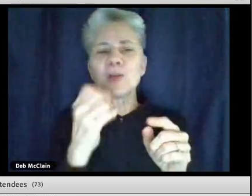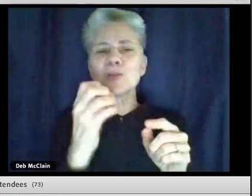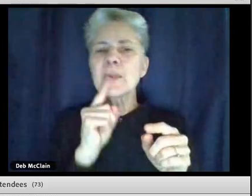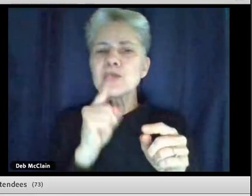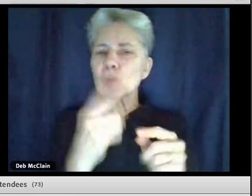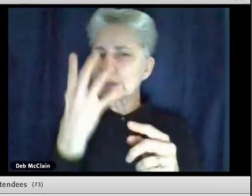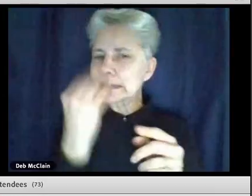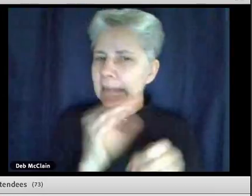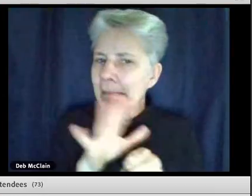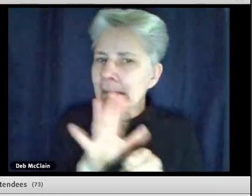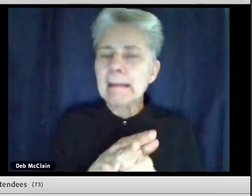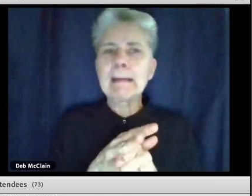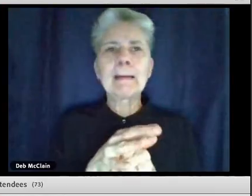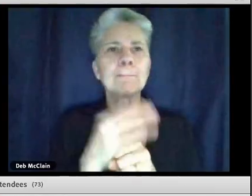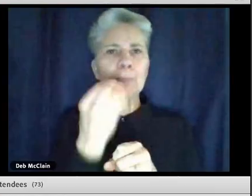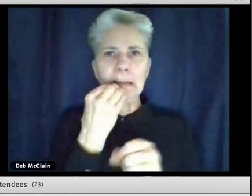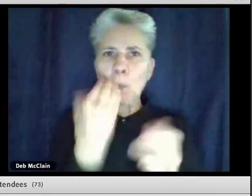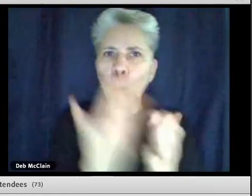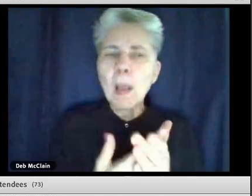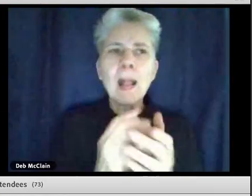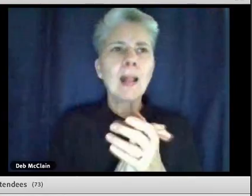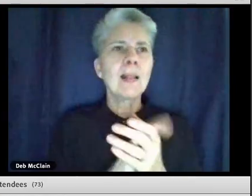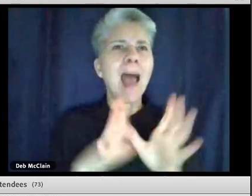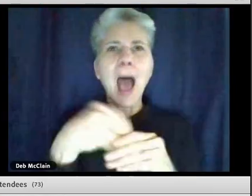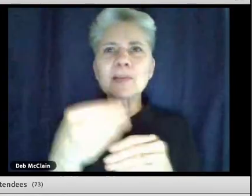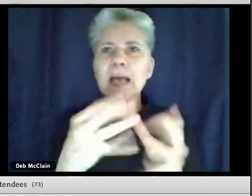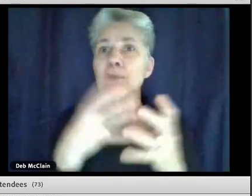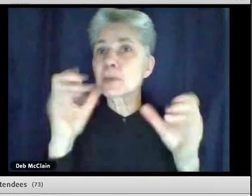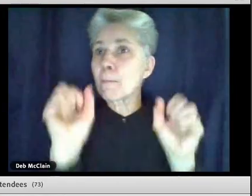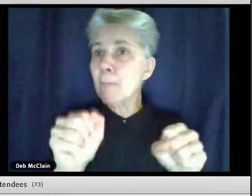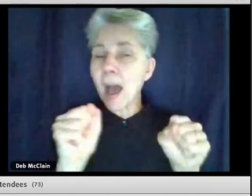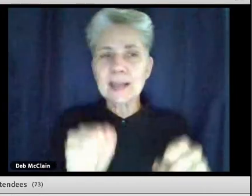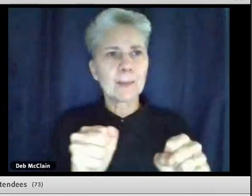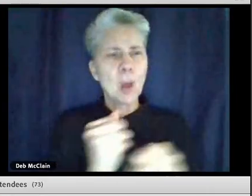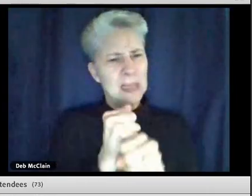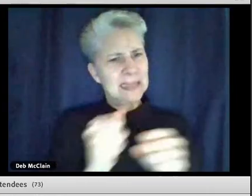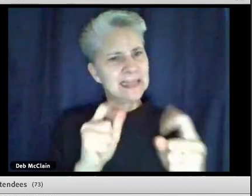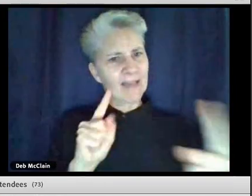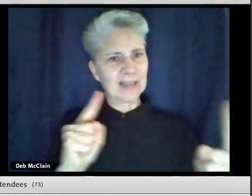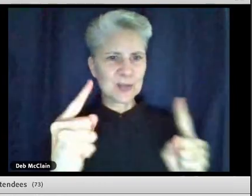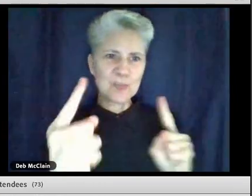it's really hard to take care of your family. You know, make sure your sleep. Get proper nutrition.